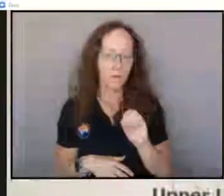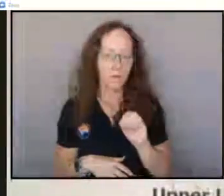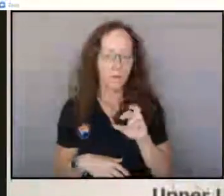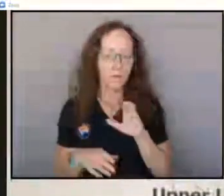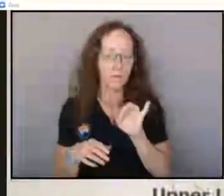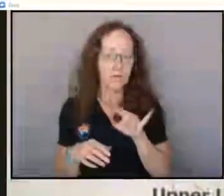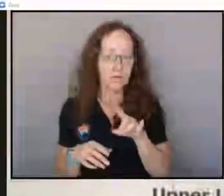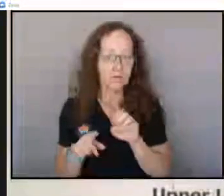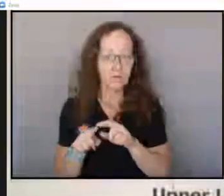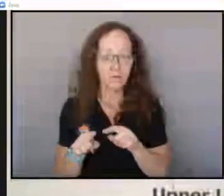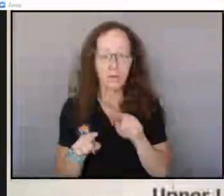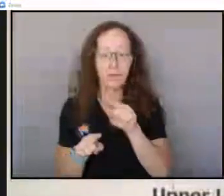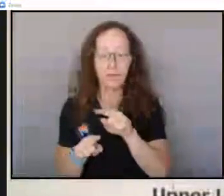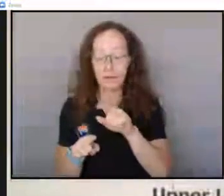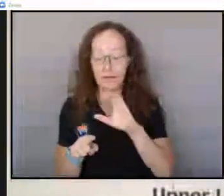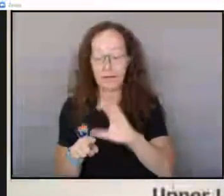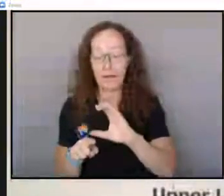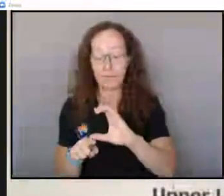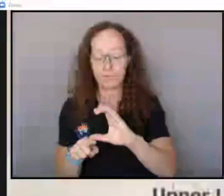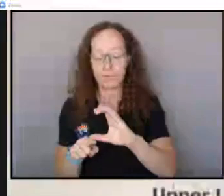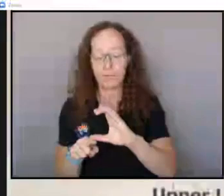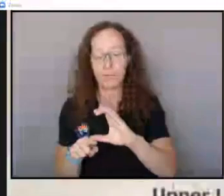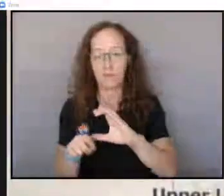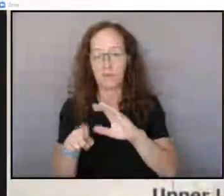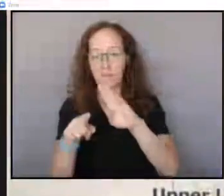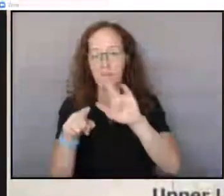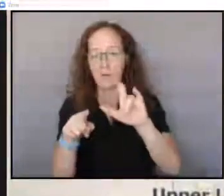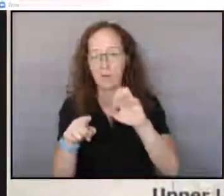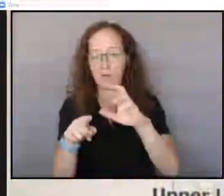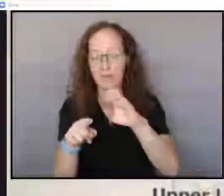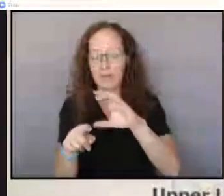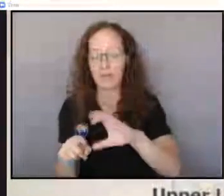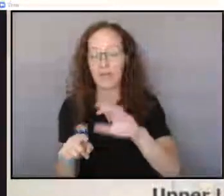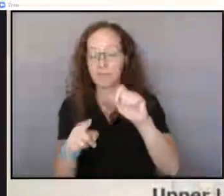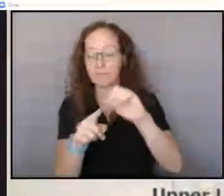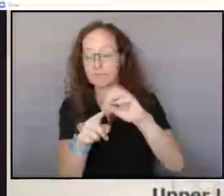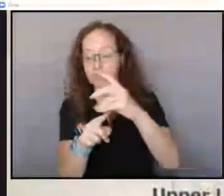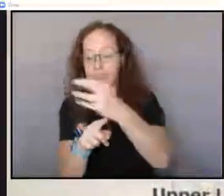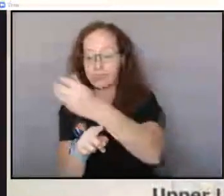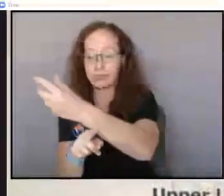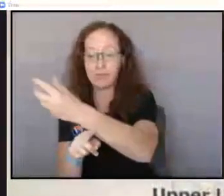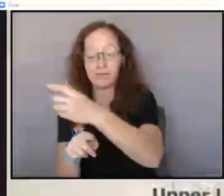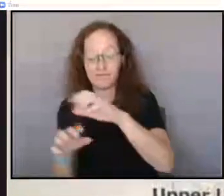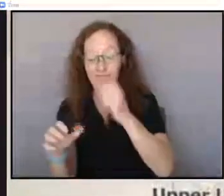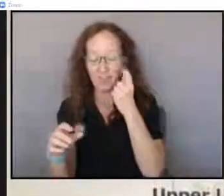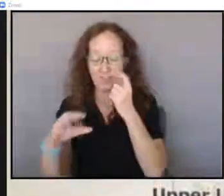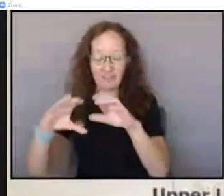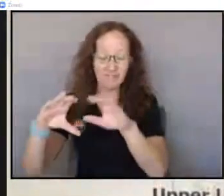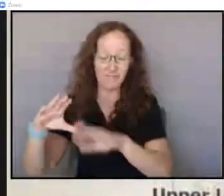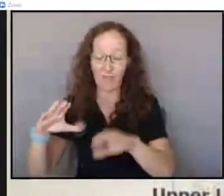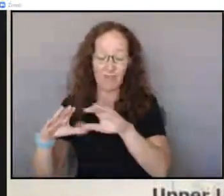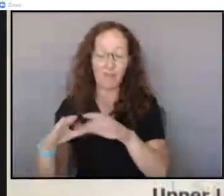THE NORTH SIDE OF THIS WAS EXPECTED TO HAVE SOME